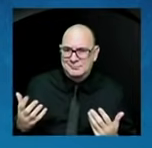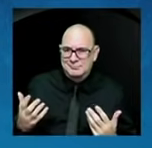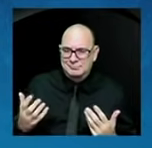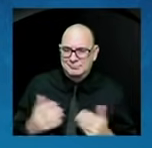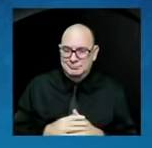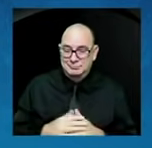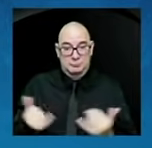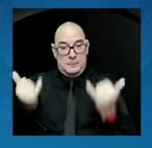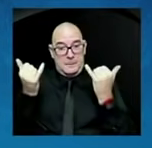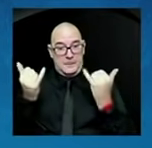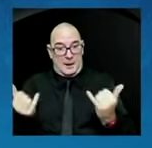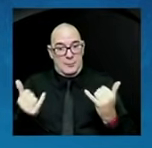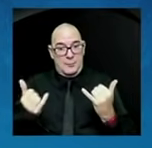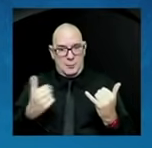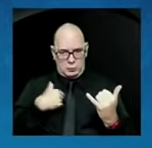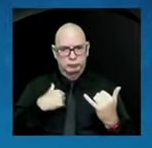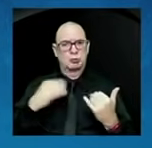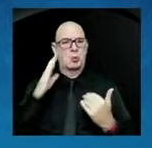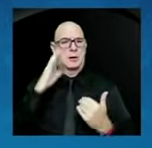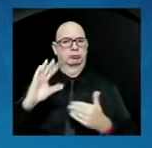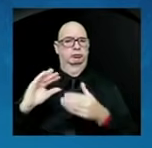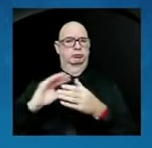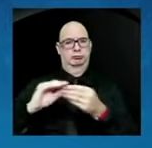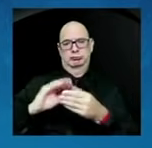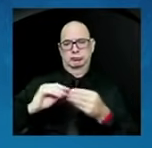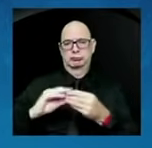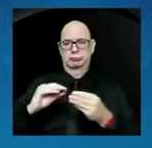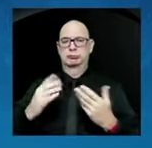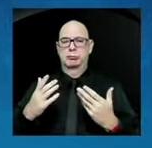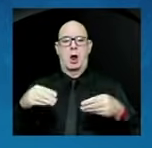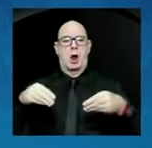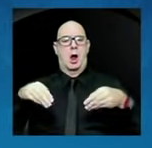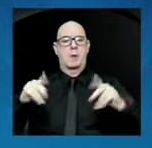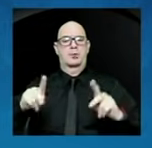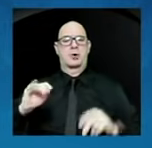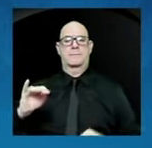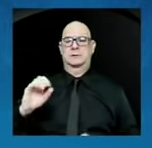YOU ALL KNOW THAT.